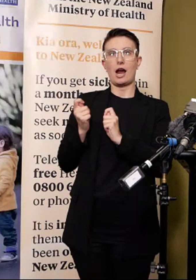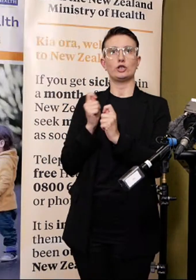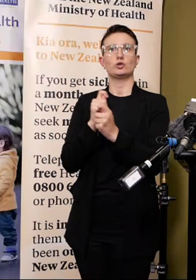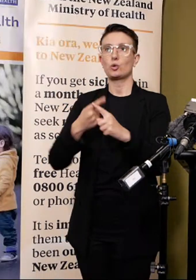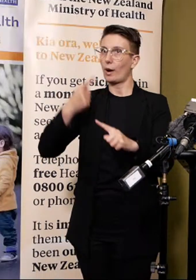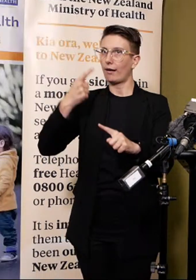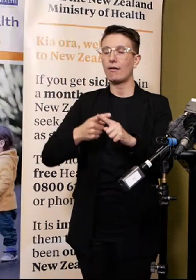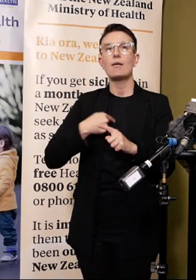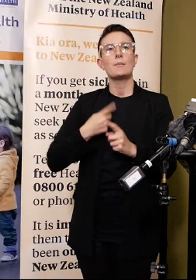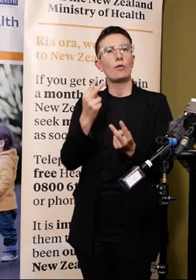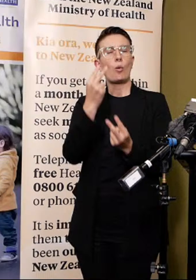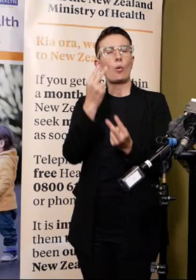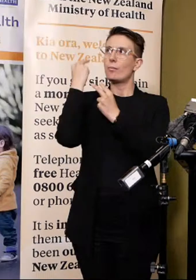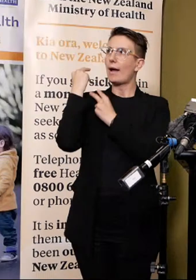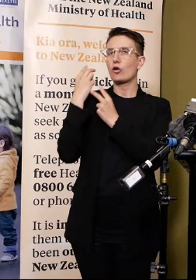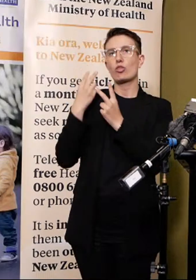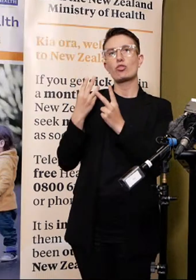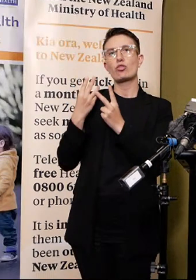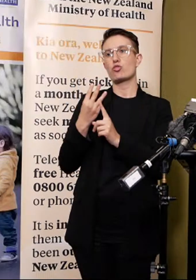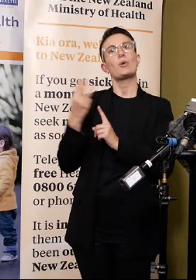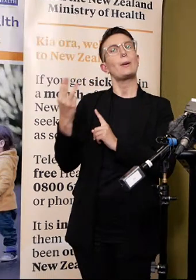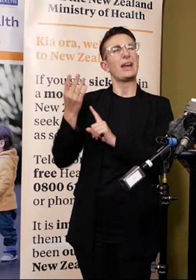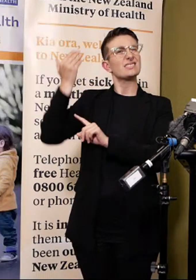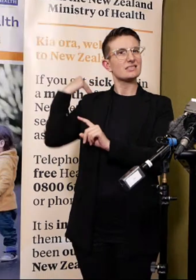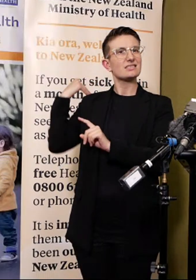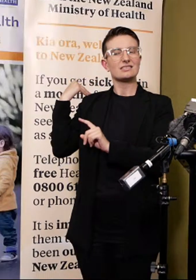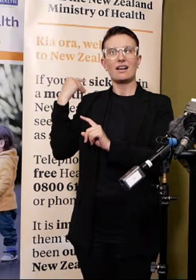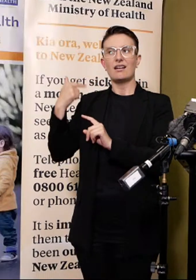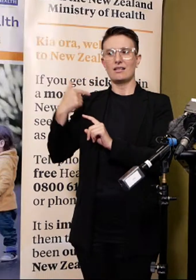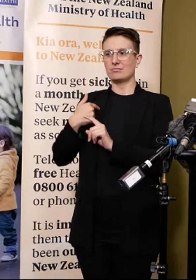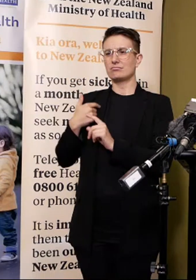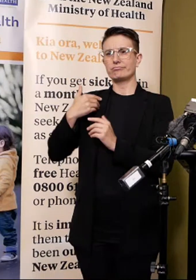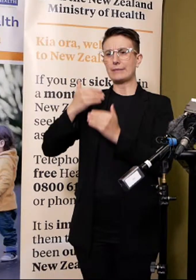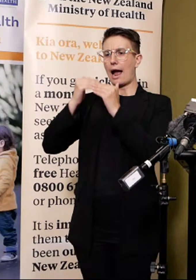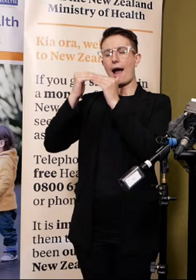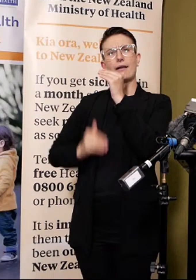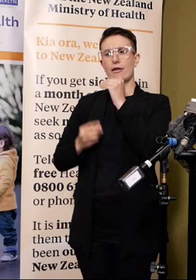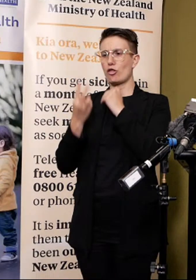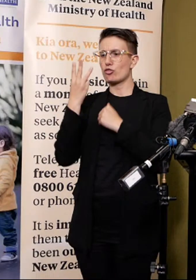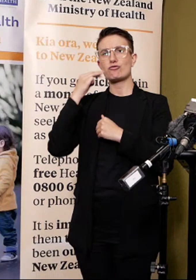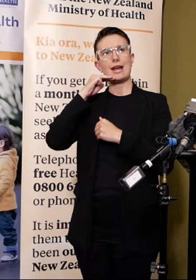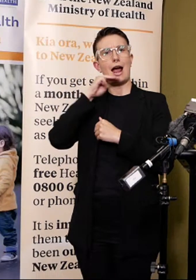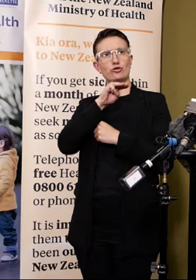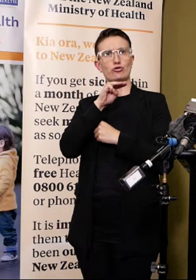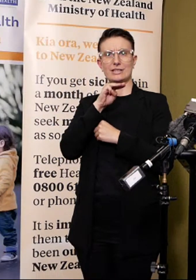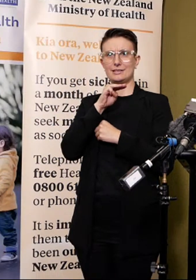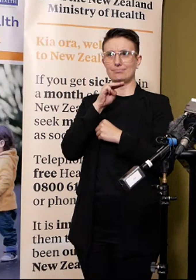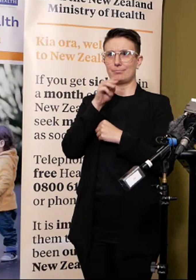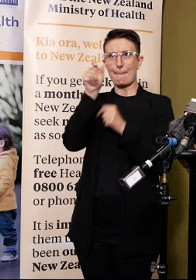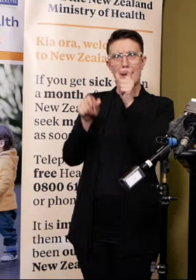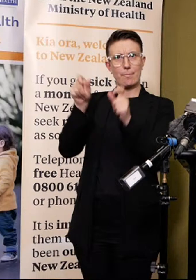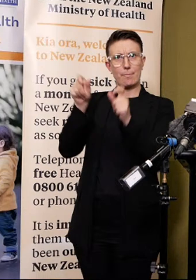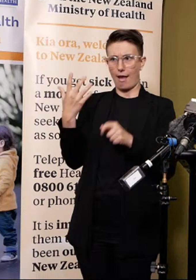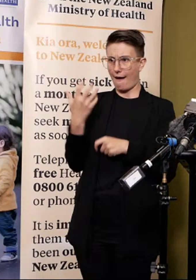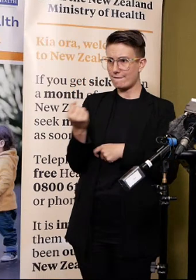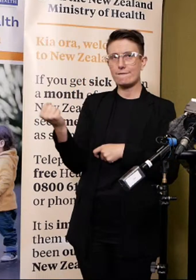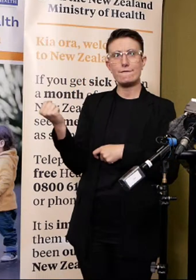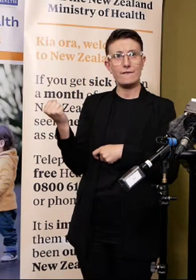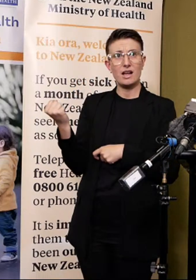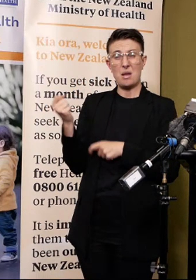some of the situation reports-- three weeks ago, there had been less than 300 cases of this disease. They were all largely in Hubei province.